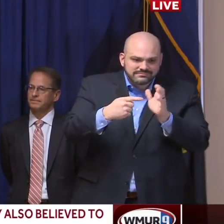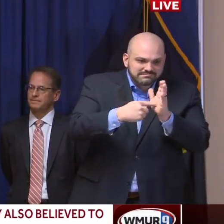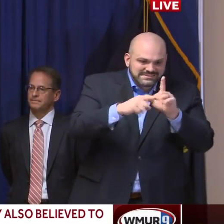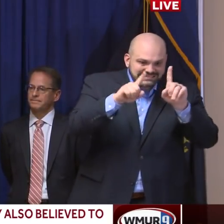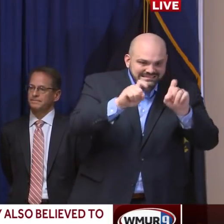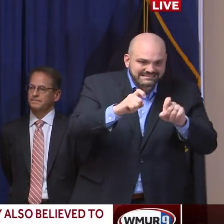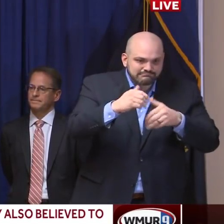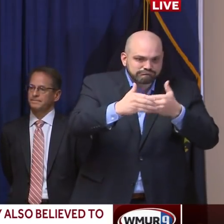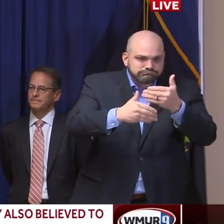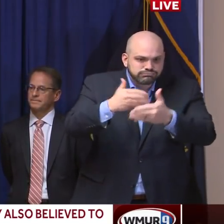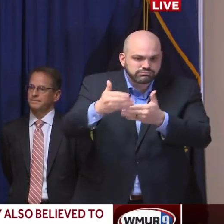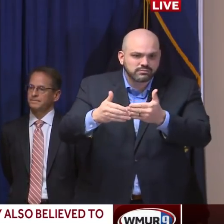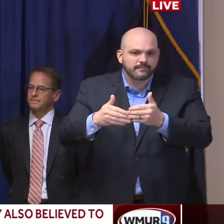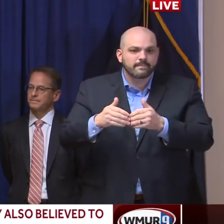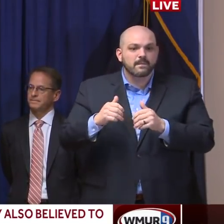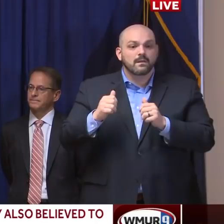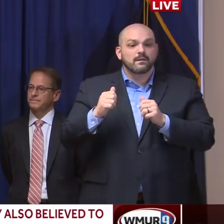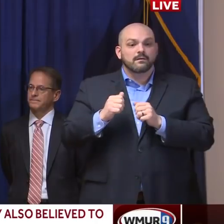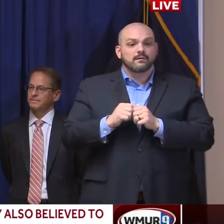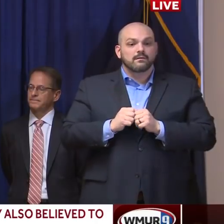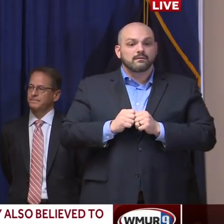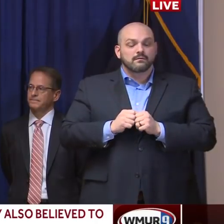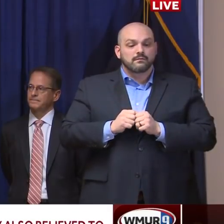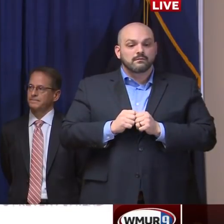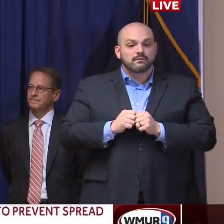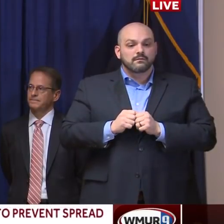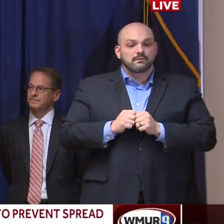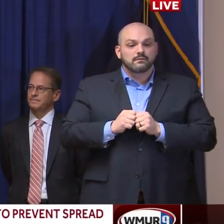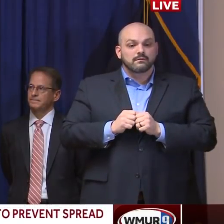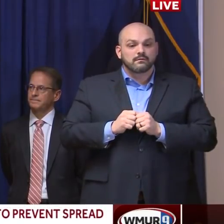THEY ARE HAVING TROUBLE KEEPING UP WITH THE DEMAND FOR SAMPLING AND TESTING.